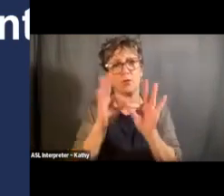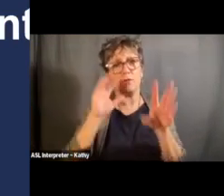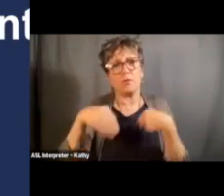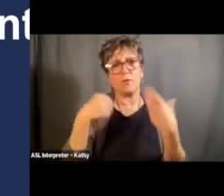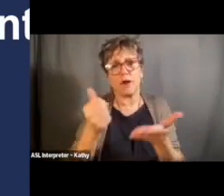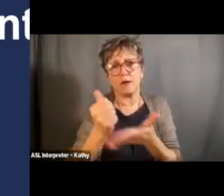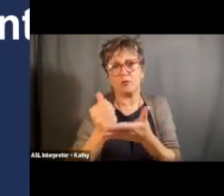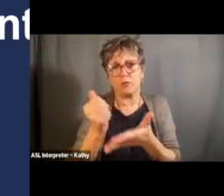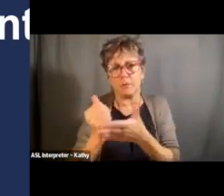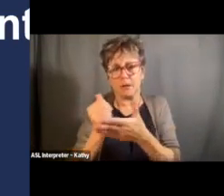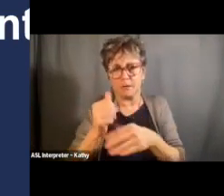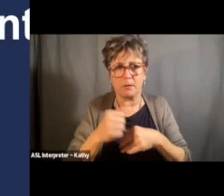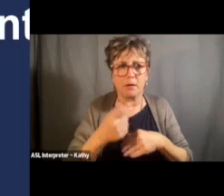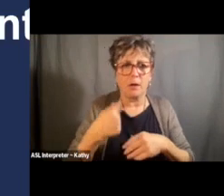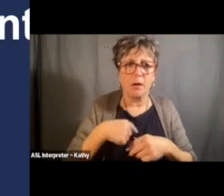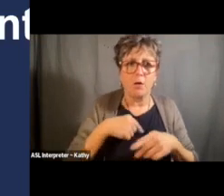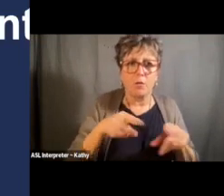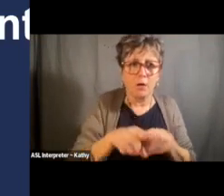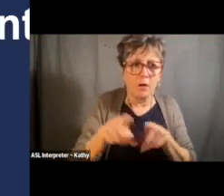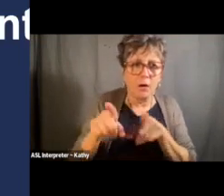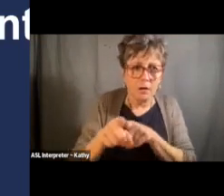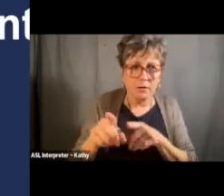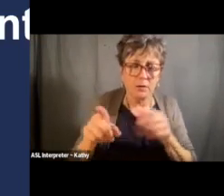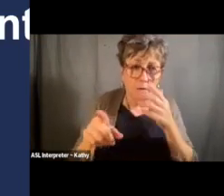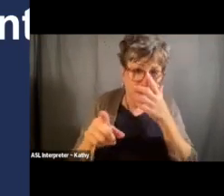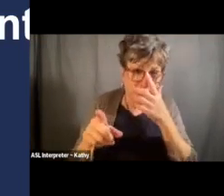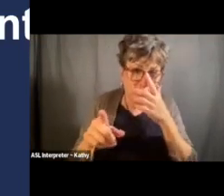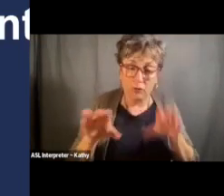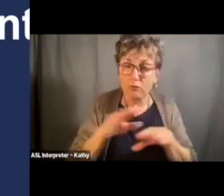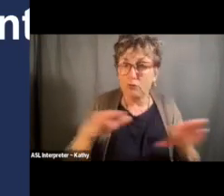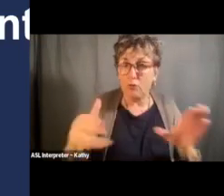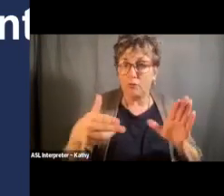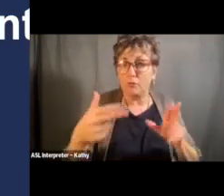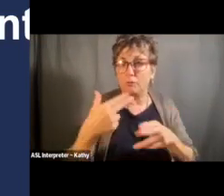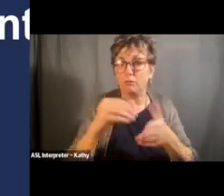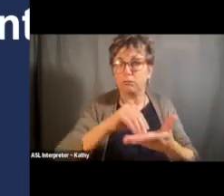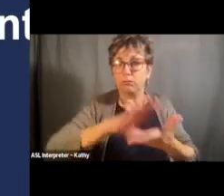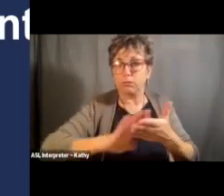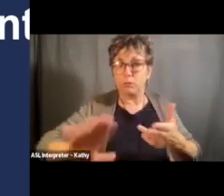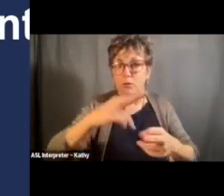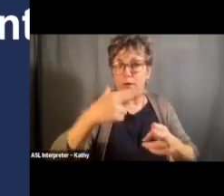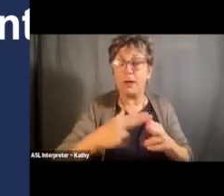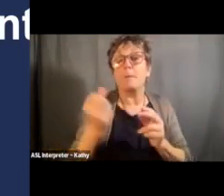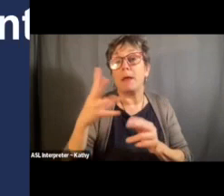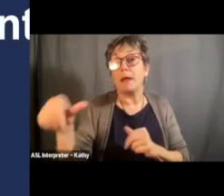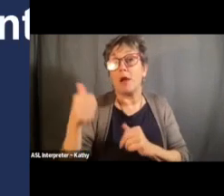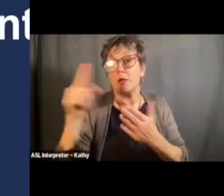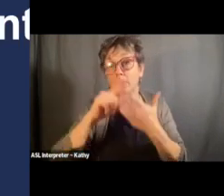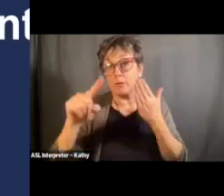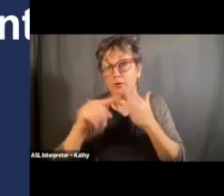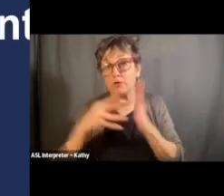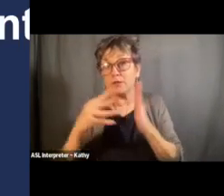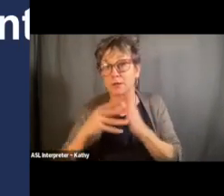summary data. Most research studies are not able to do that so that is a diff- another difference. We